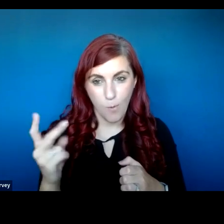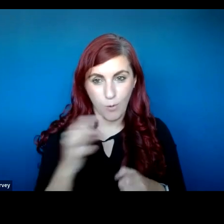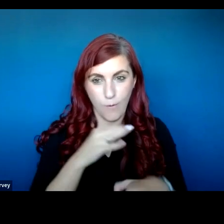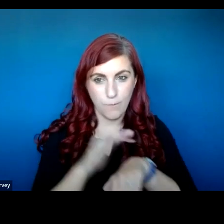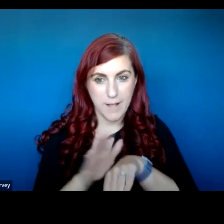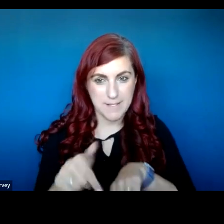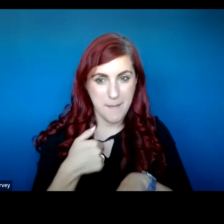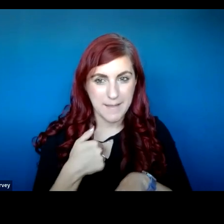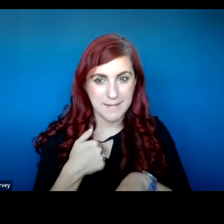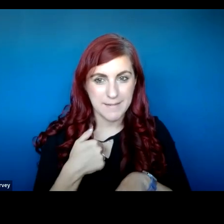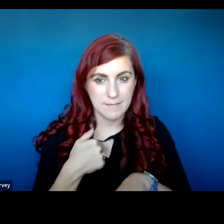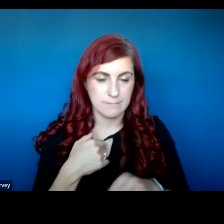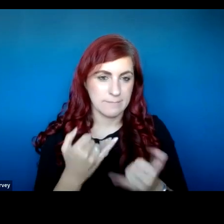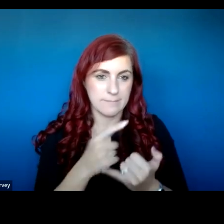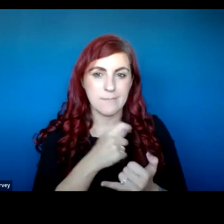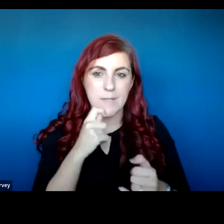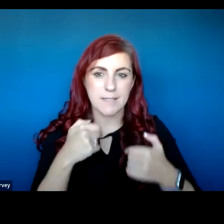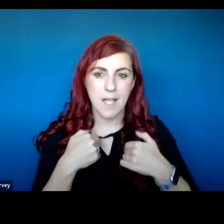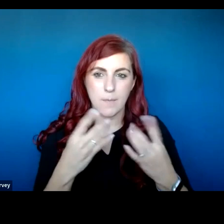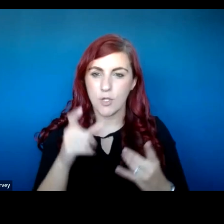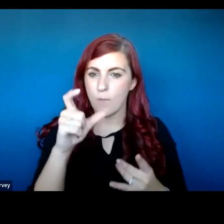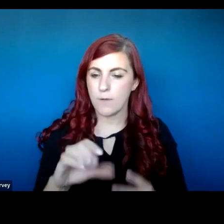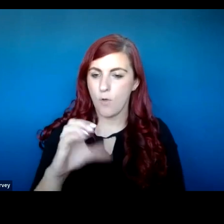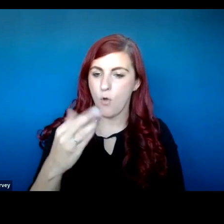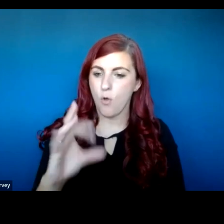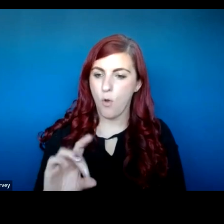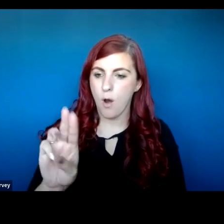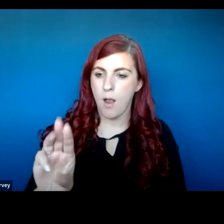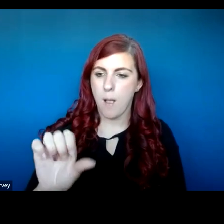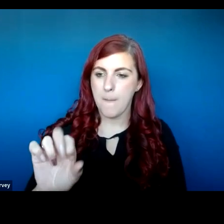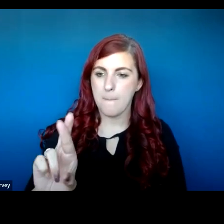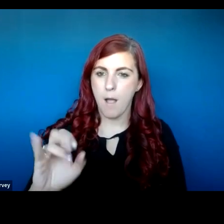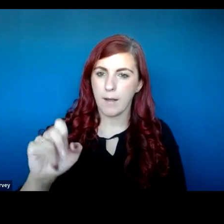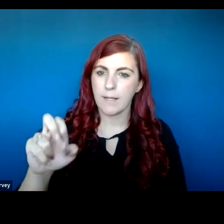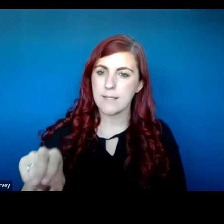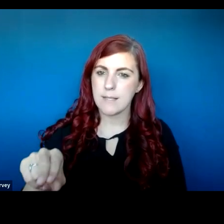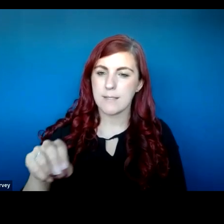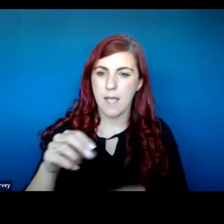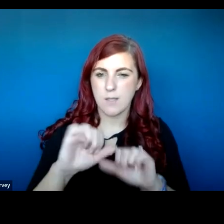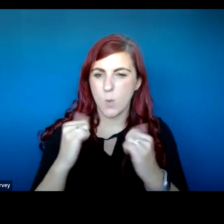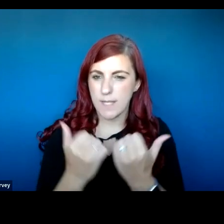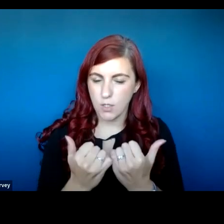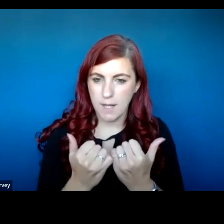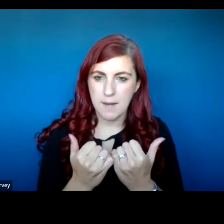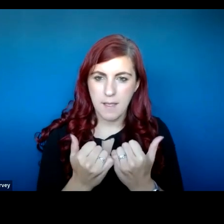As said I am the chair of Cork Parkinson's Association, and I have been